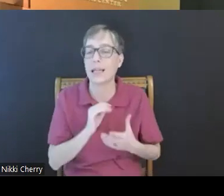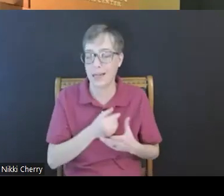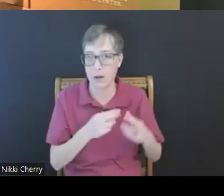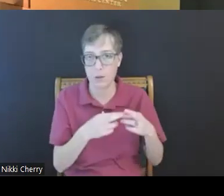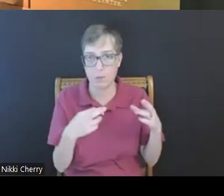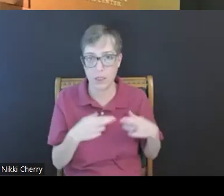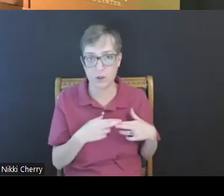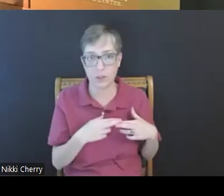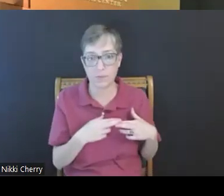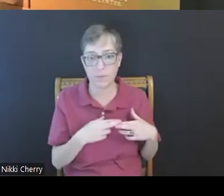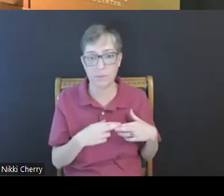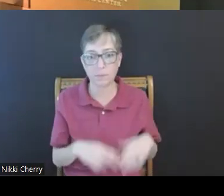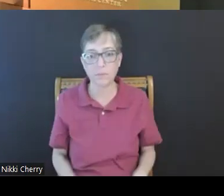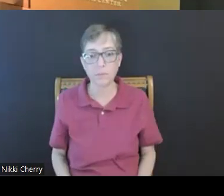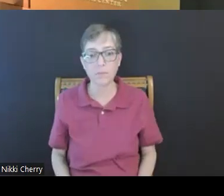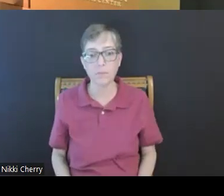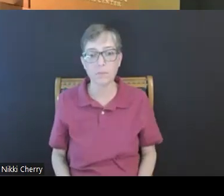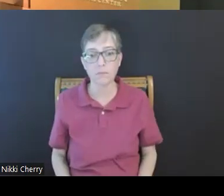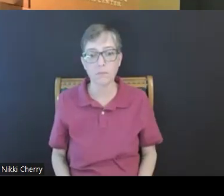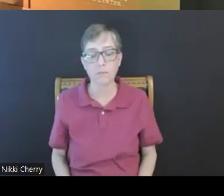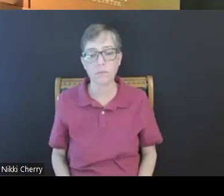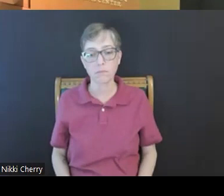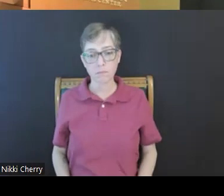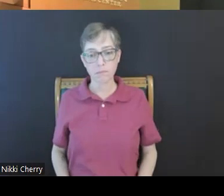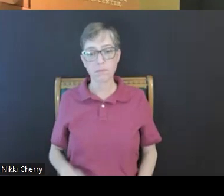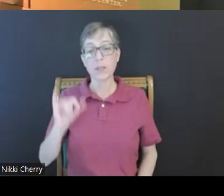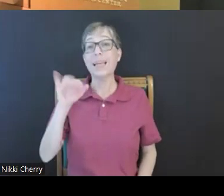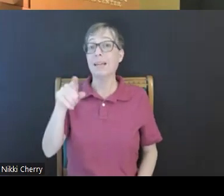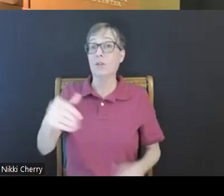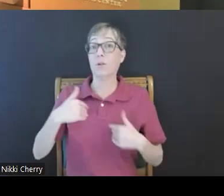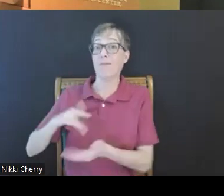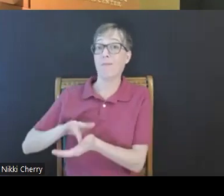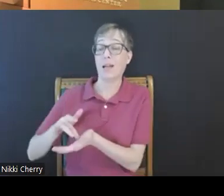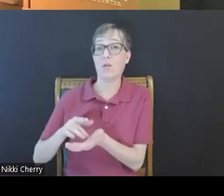longer to get well or if you have both medical and psychiatric problems we now have a beautiful